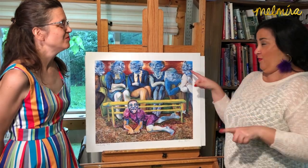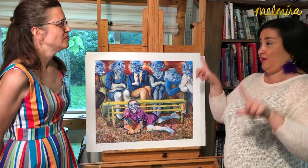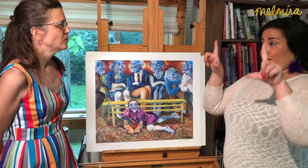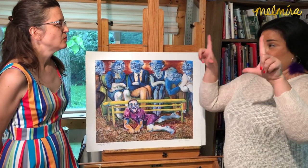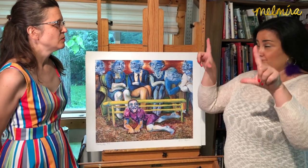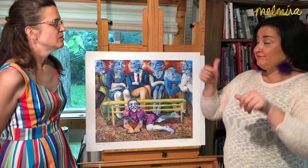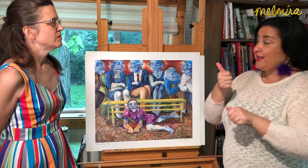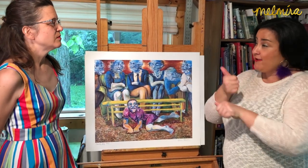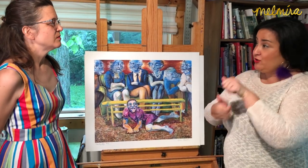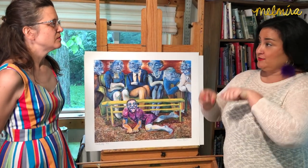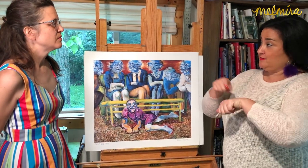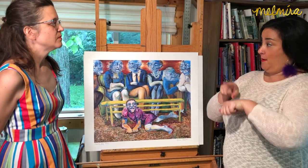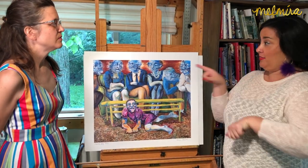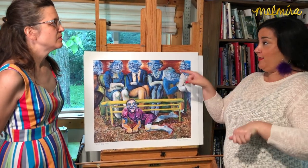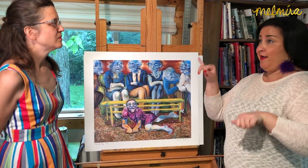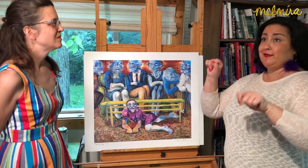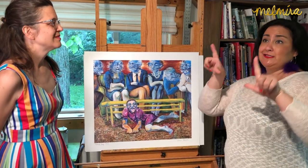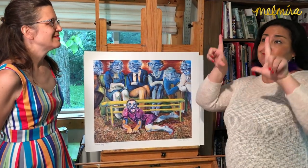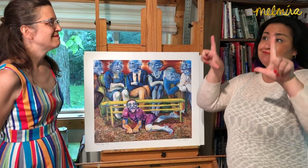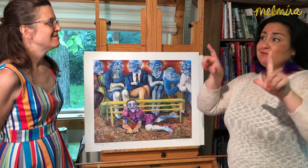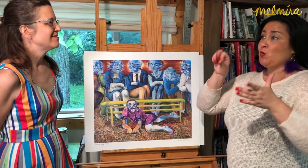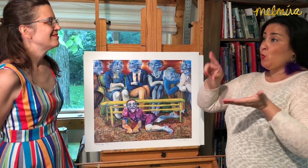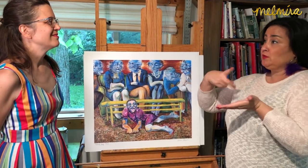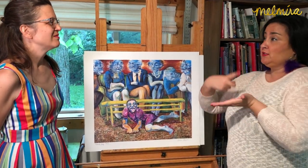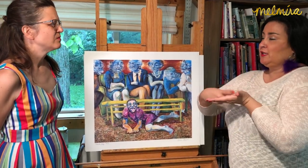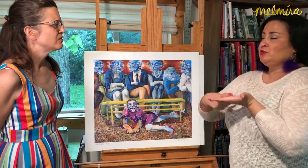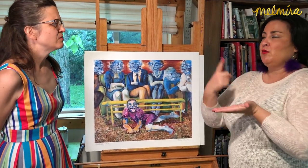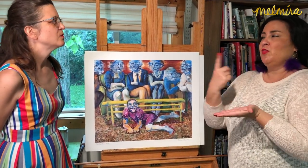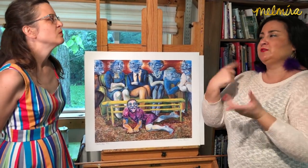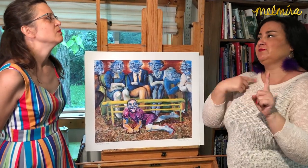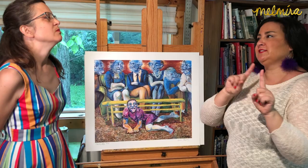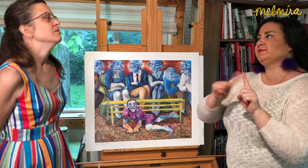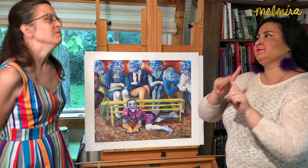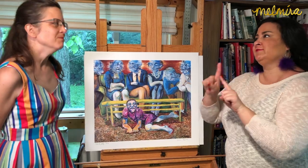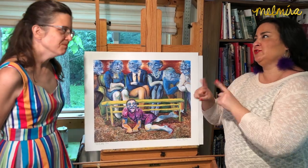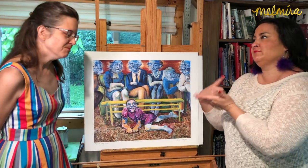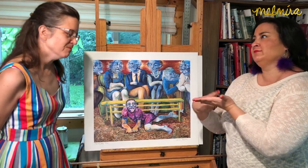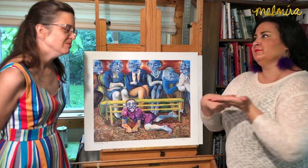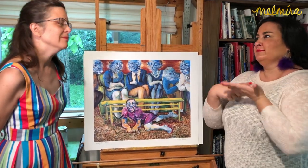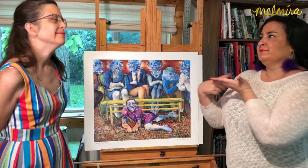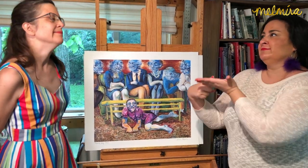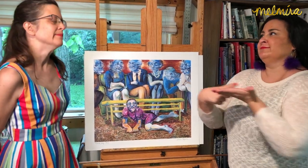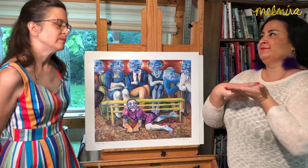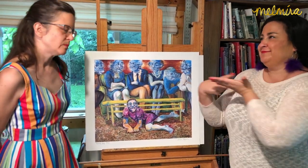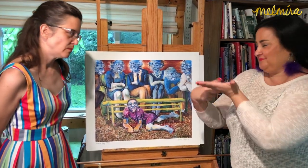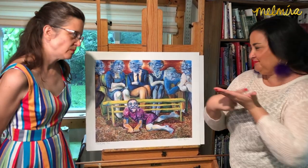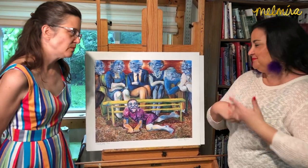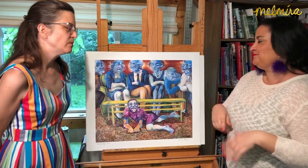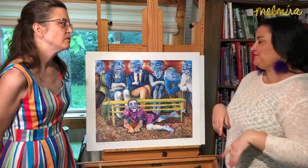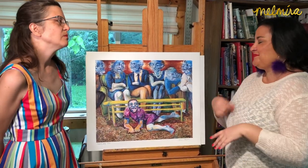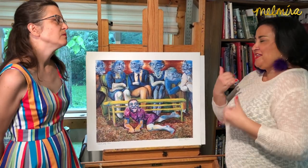Every time it's on display, or discussed about, it always brought out different perspectives.